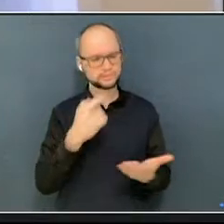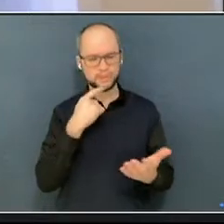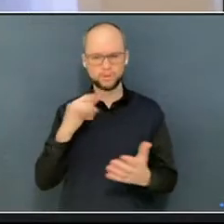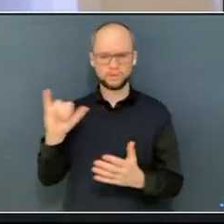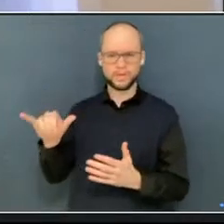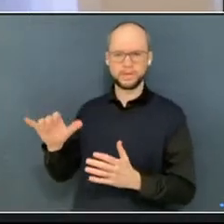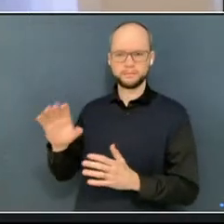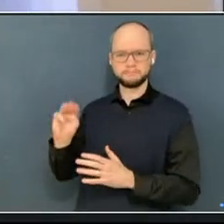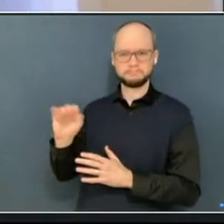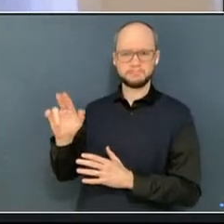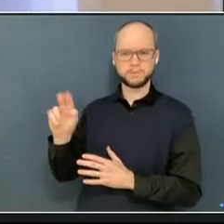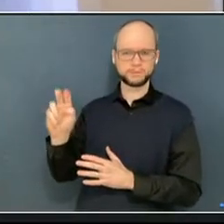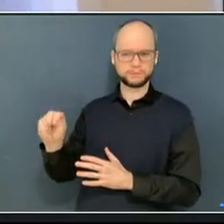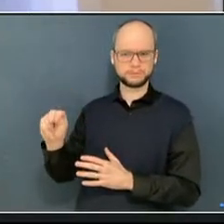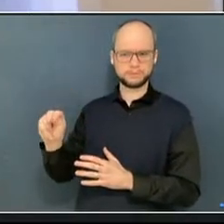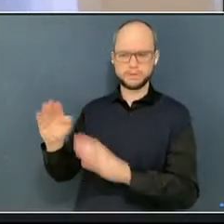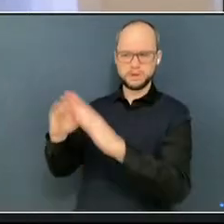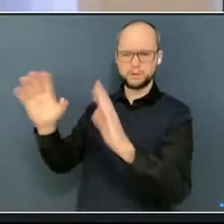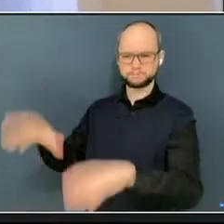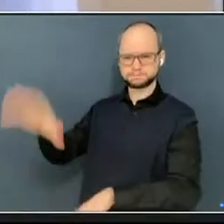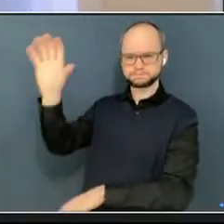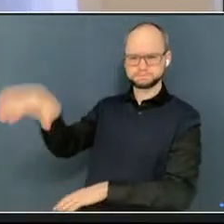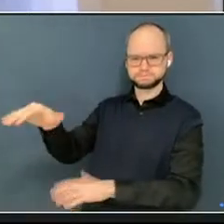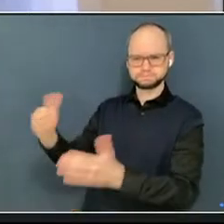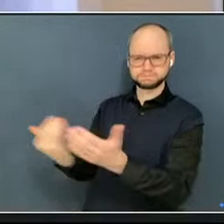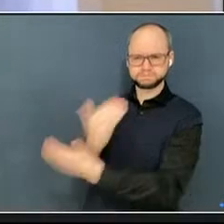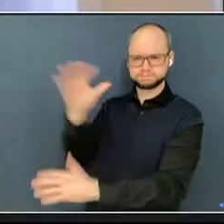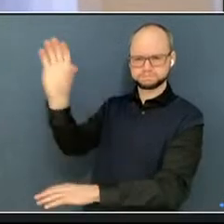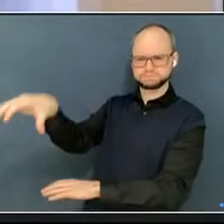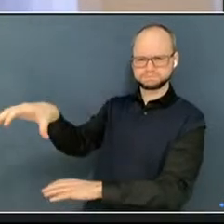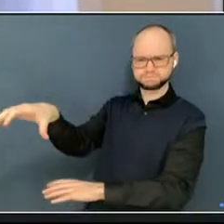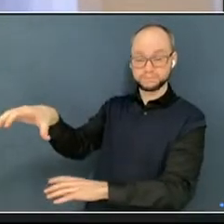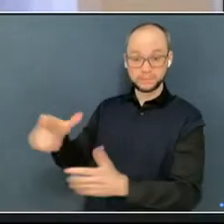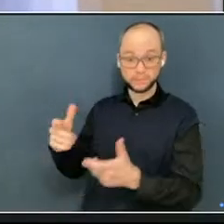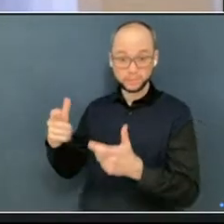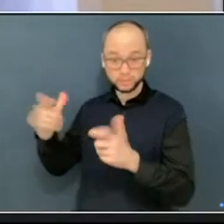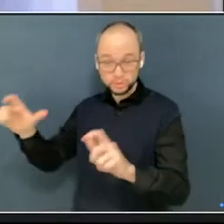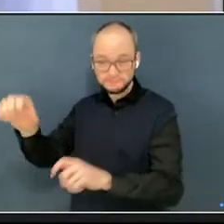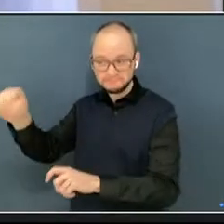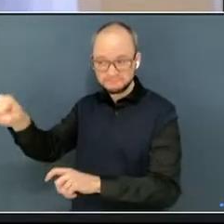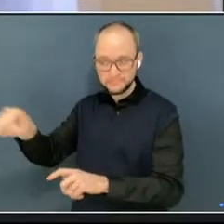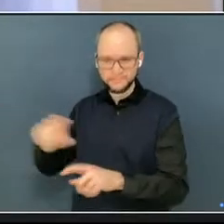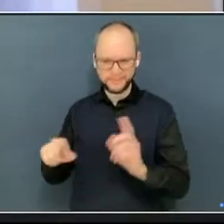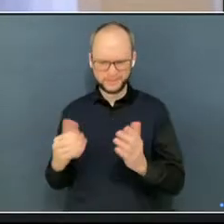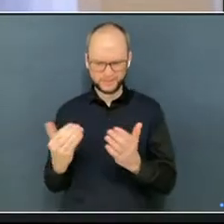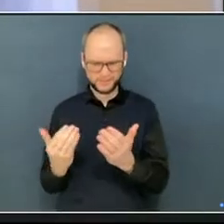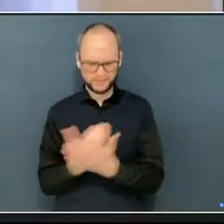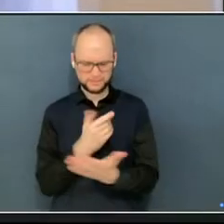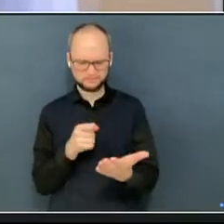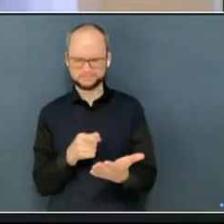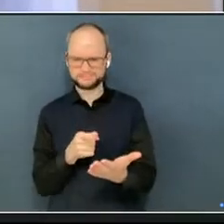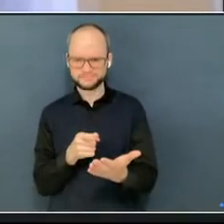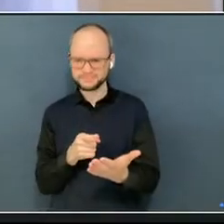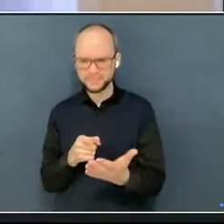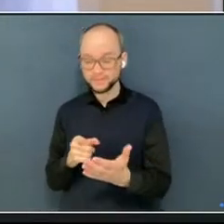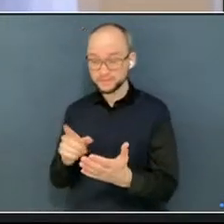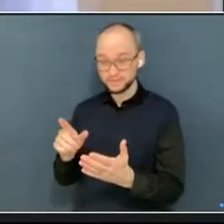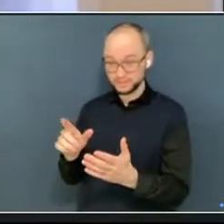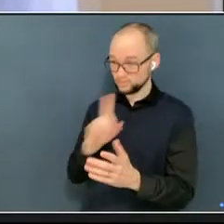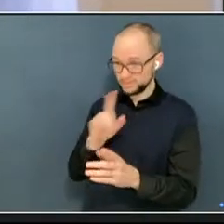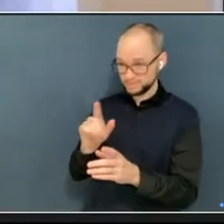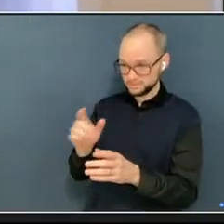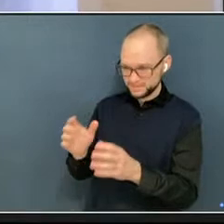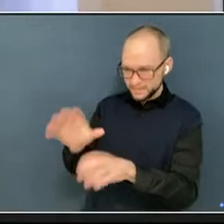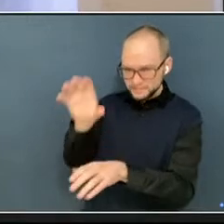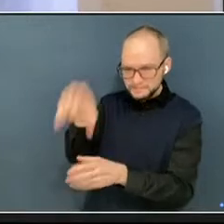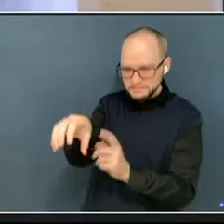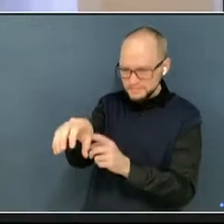Large perhaps. New, the main part of the house was over 150 years old. Three generations of French Huguenots had lived